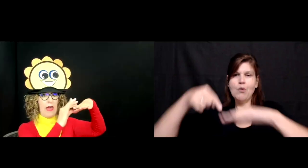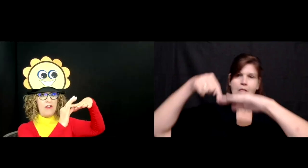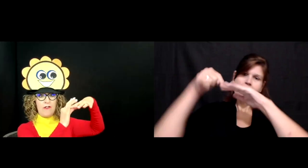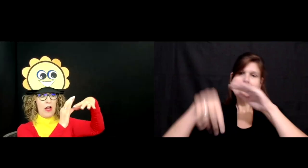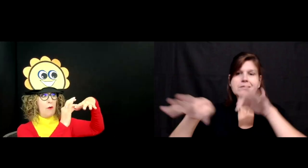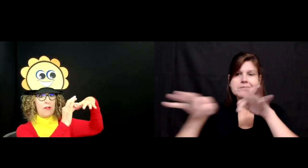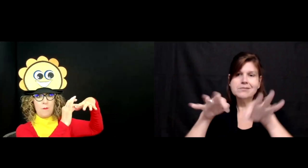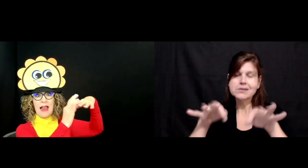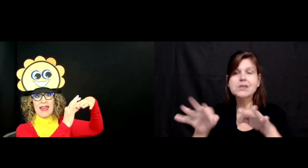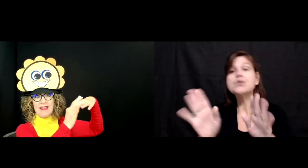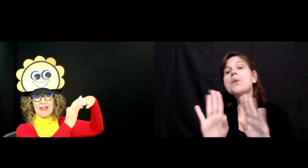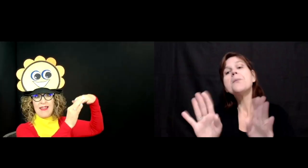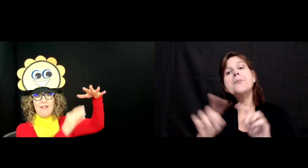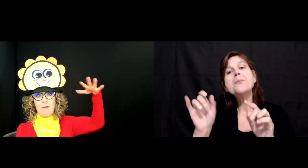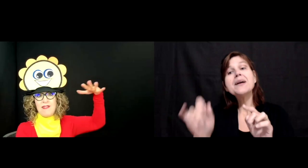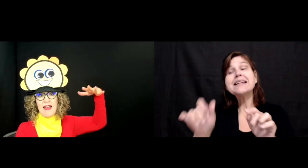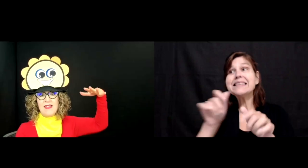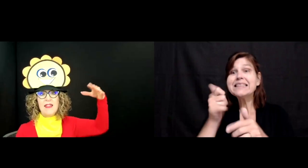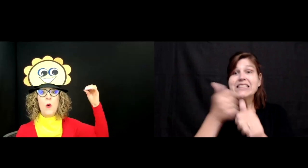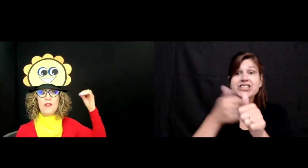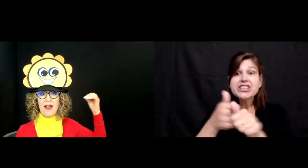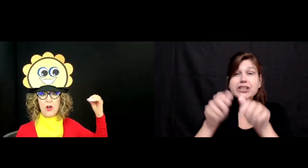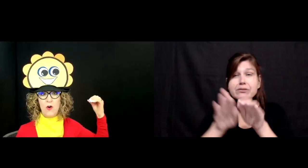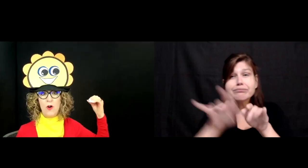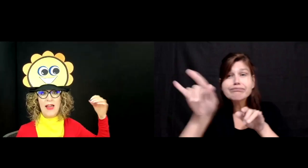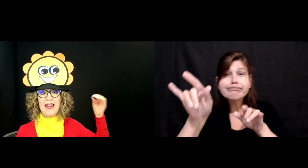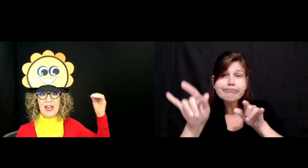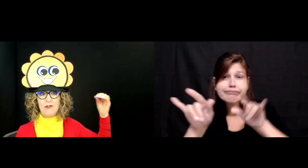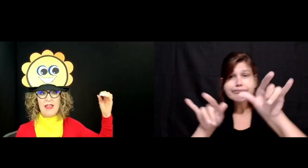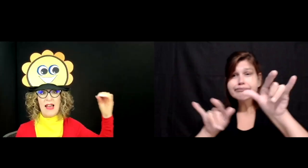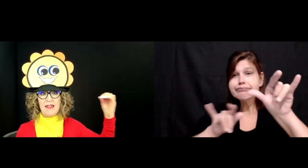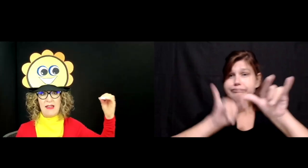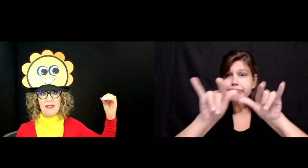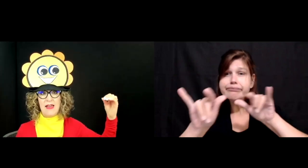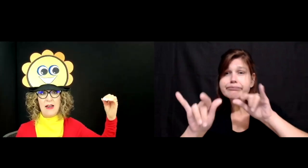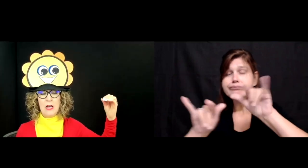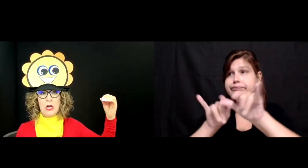Each of those planes represents what I call a literacy access skill.